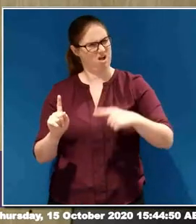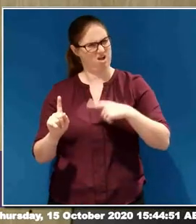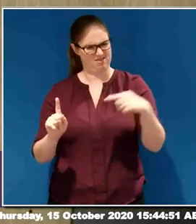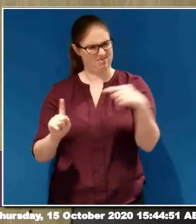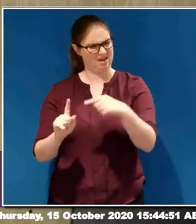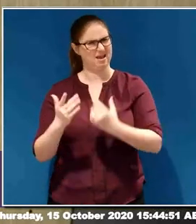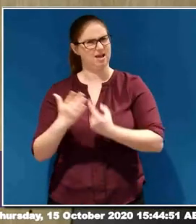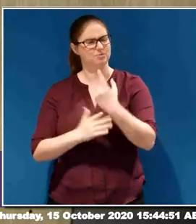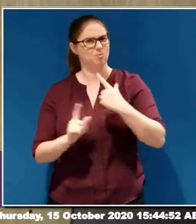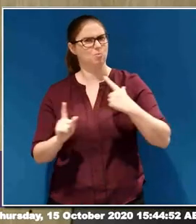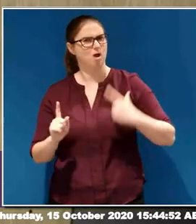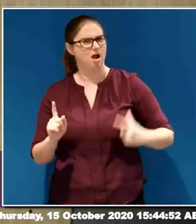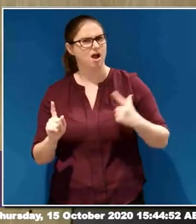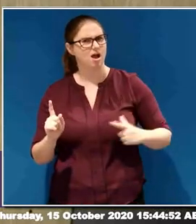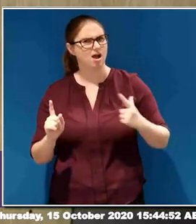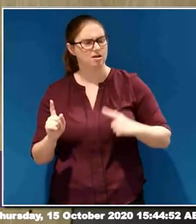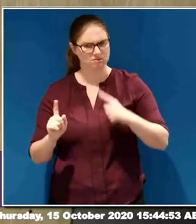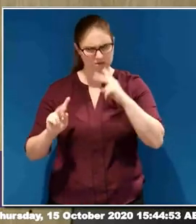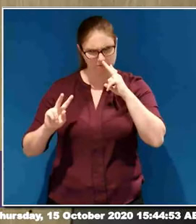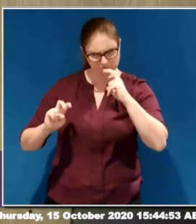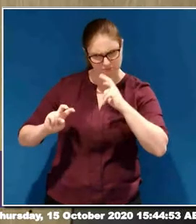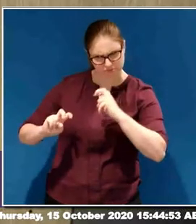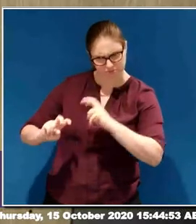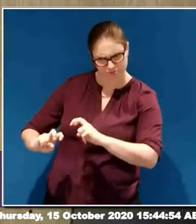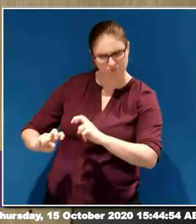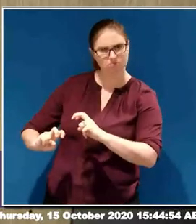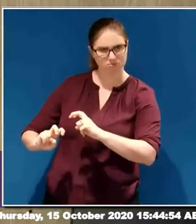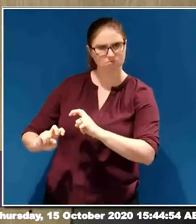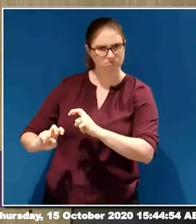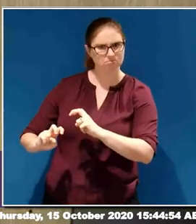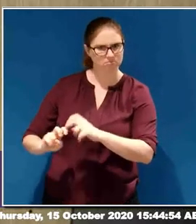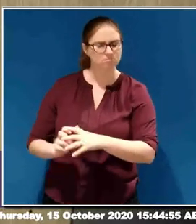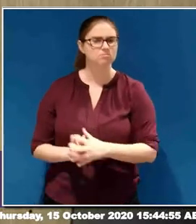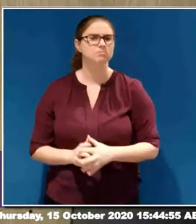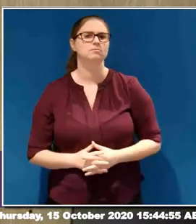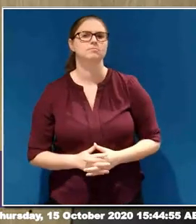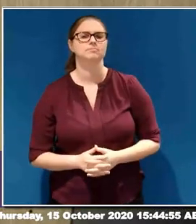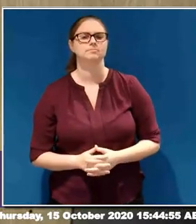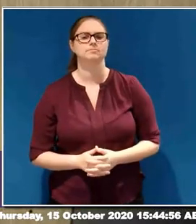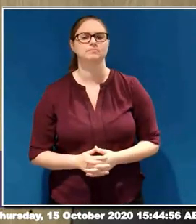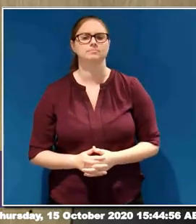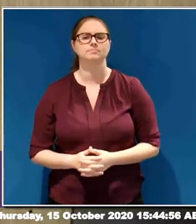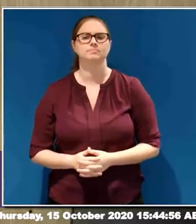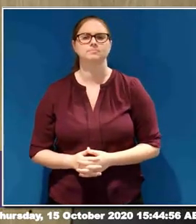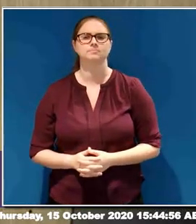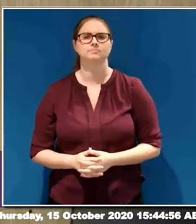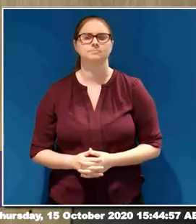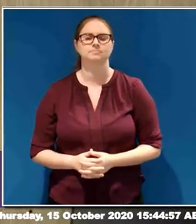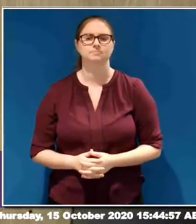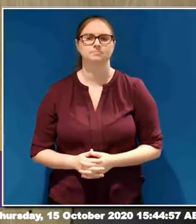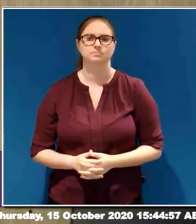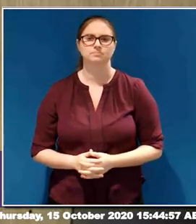So to explain that, in the first year of our longitudinal study I spent a lot